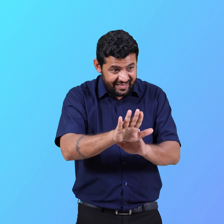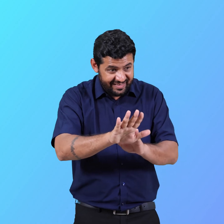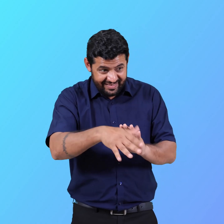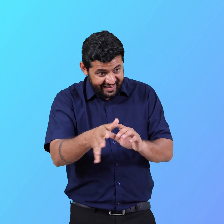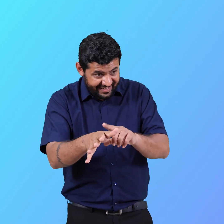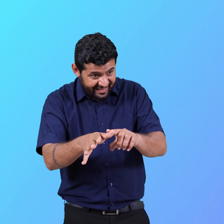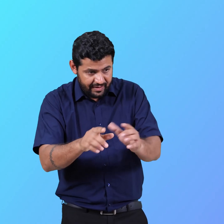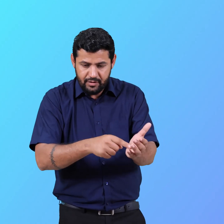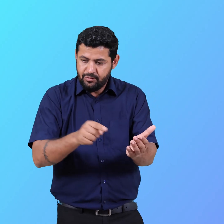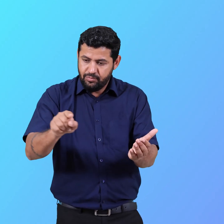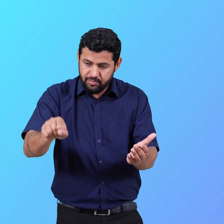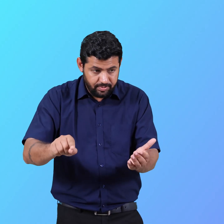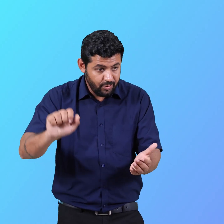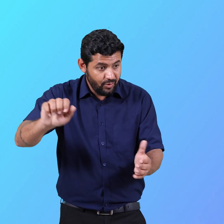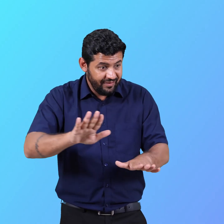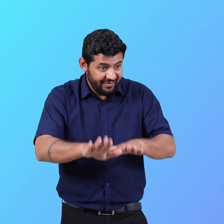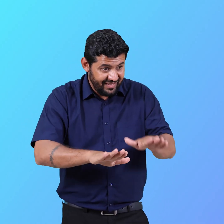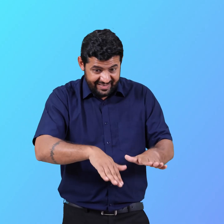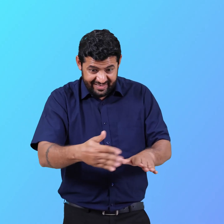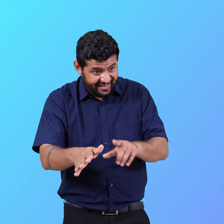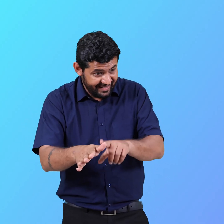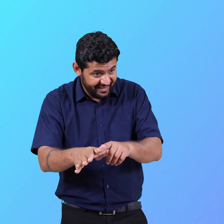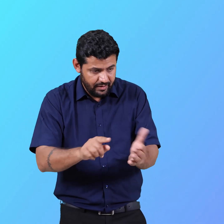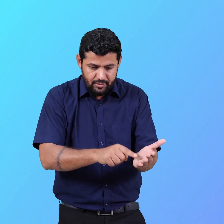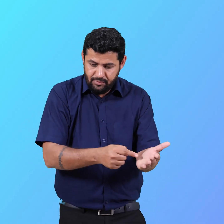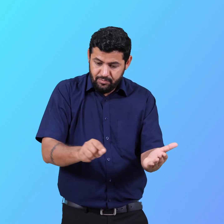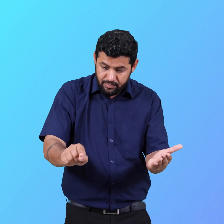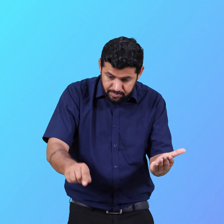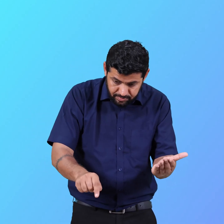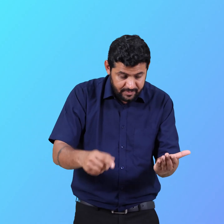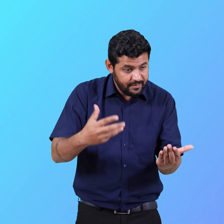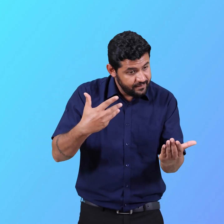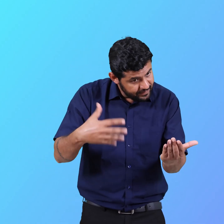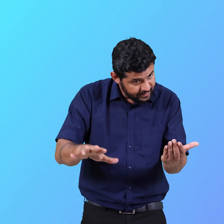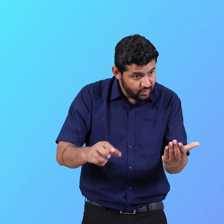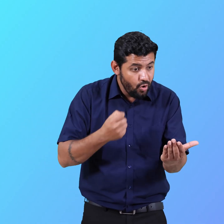The priest will put some of the oil on the tip of the person’s right ear, on the thumb of the right hand and on the big toe of the person’s right foot.